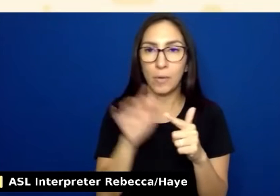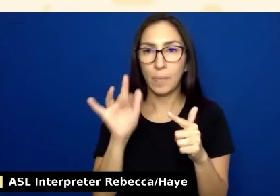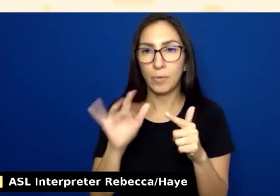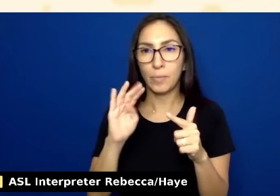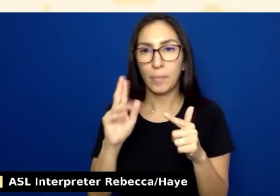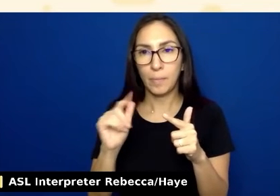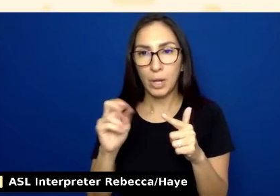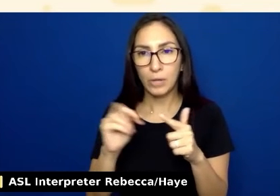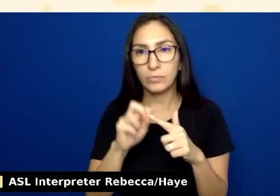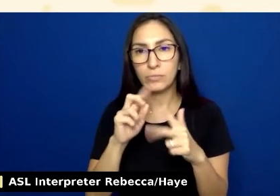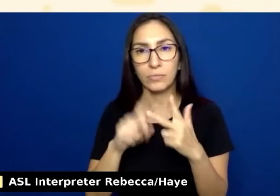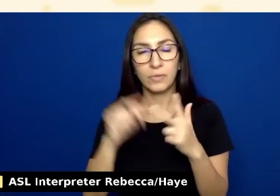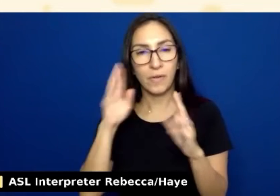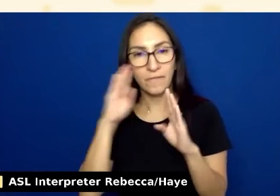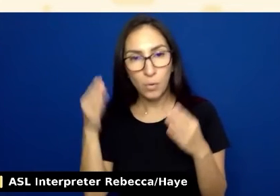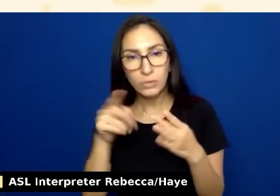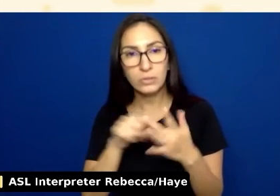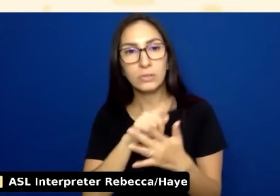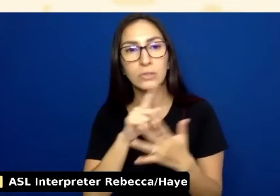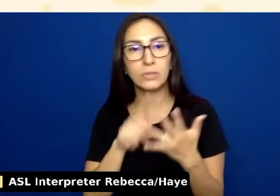We have hidden content and tab order indicators.